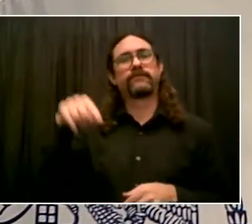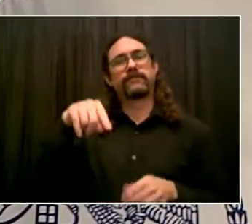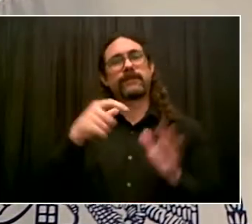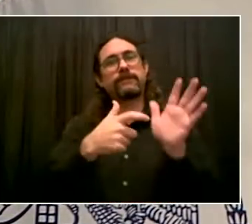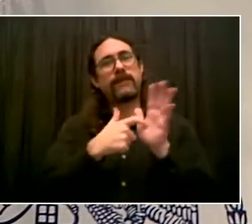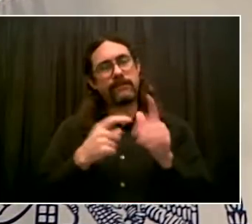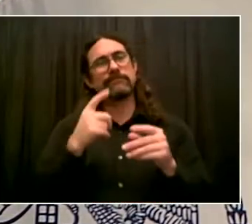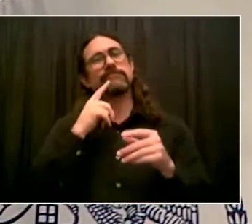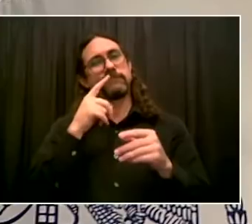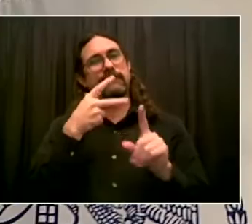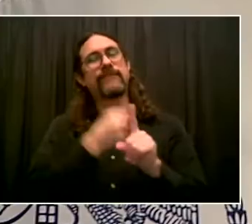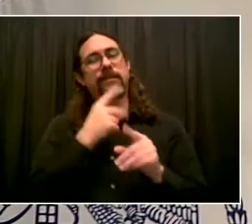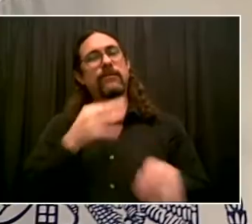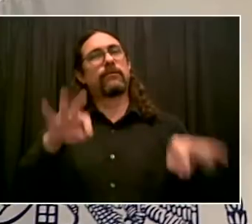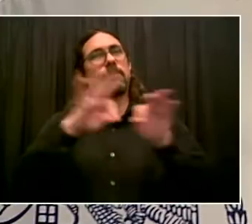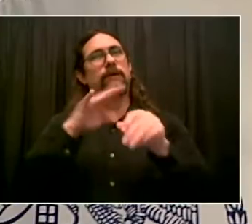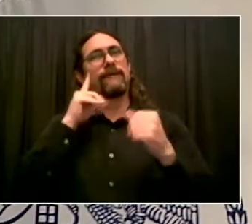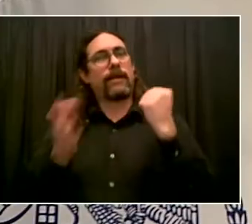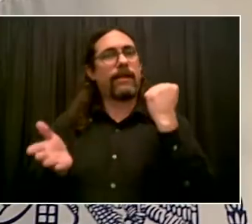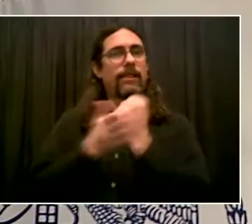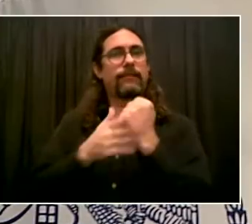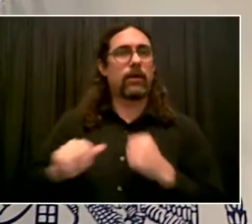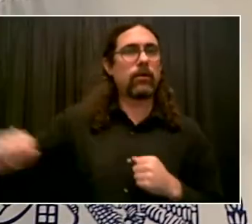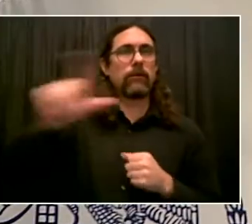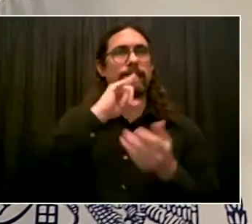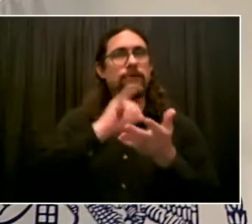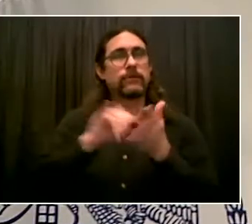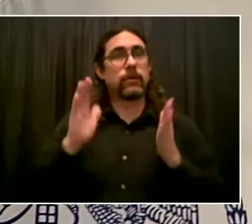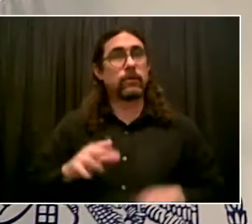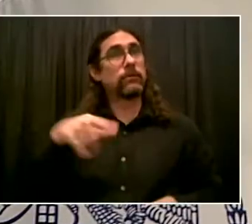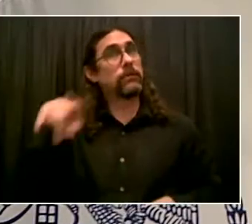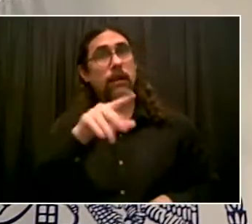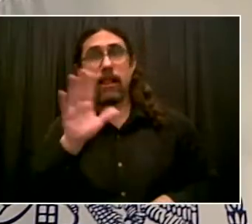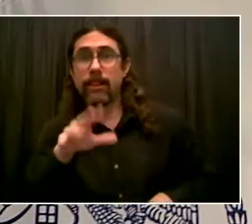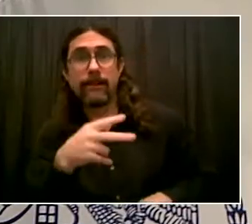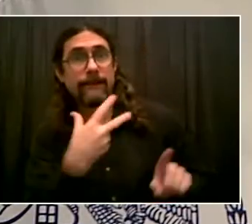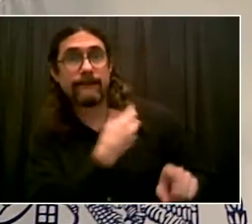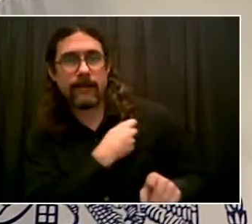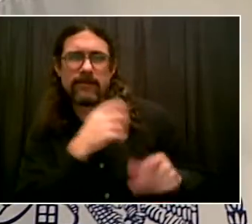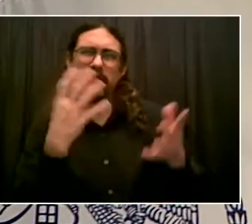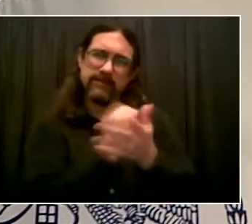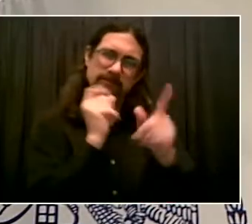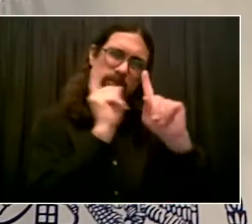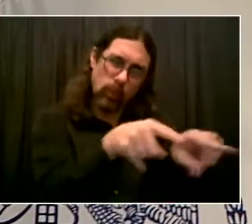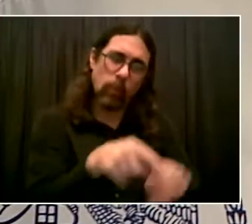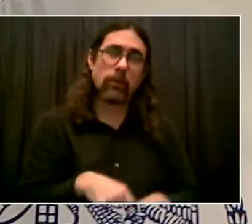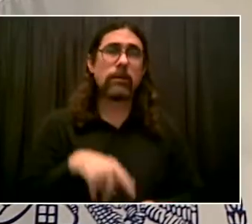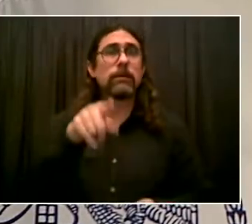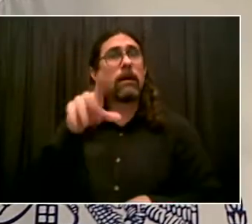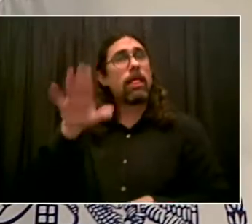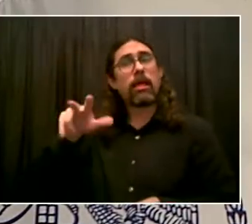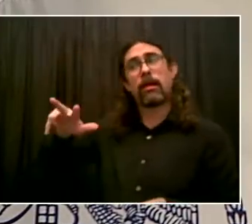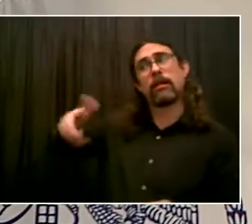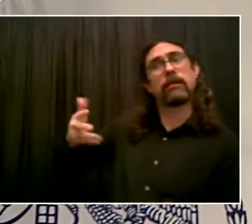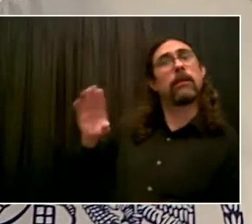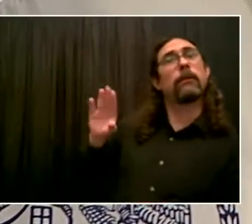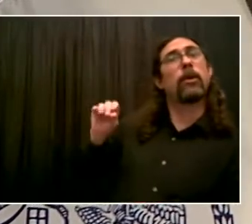TURN TO THEIR EMPLOYEES AND SAY IT IS TIME EVERYONE. TH IISS GOING TO HELP EVERYONE TAKE THAT NEXT BIG STEP AND IF YOU VEHA NT O GOTTEN VACCINATED, TODAY IS THE DAY TO DO IT.